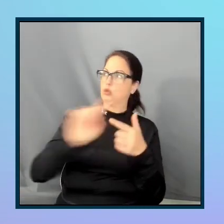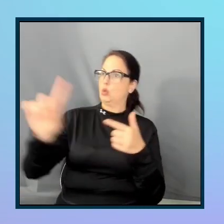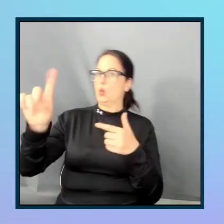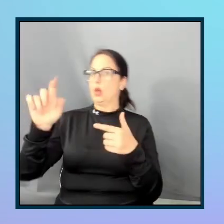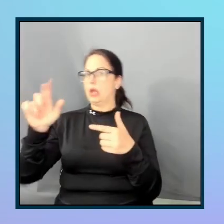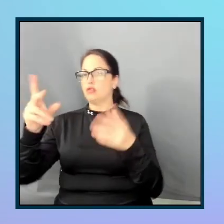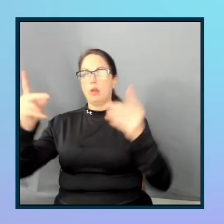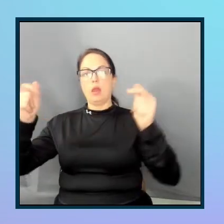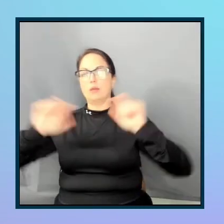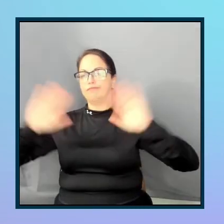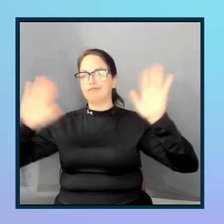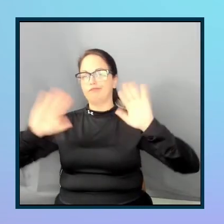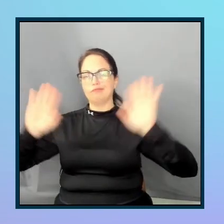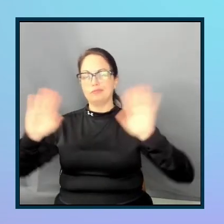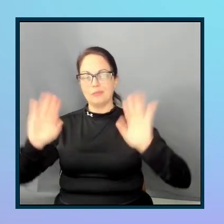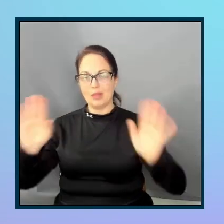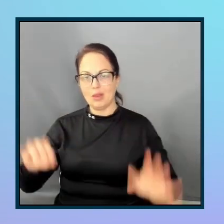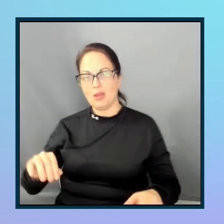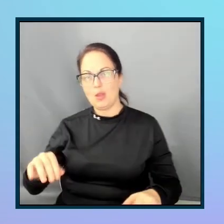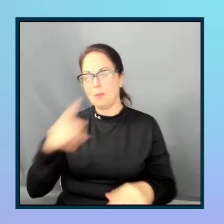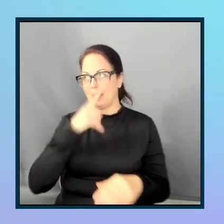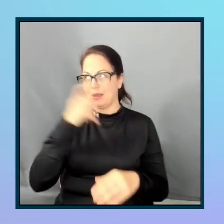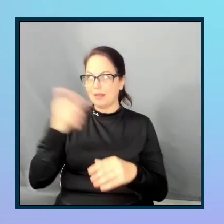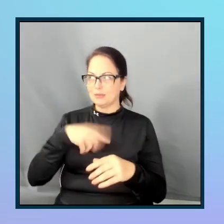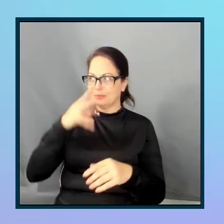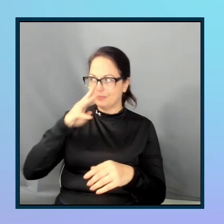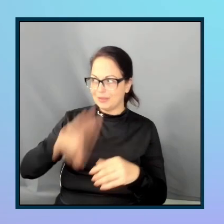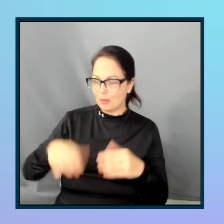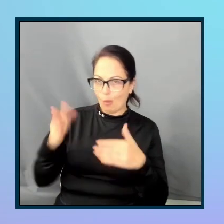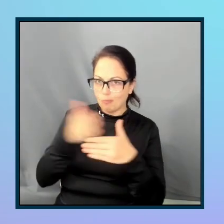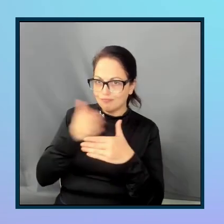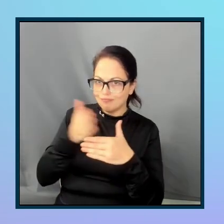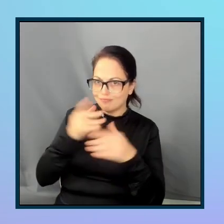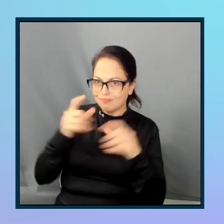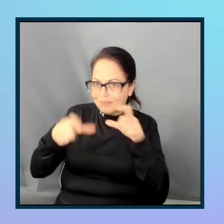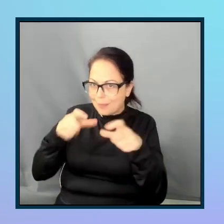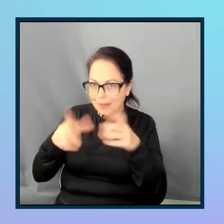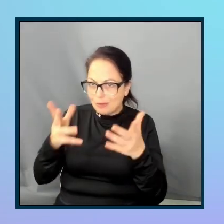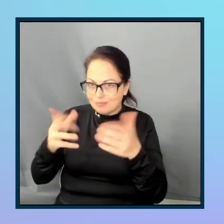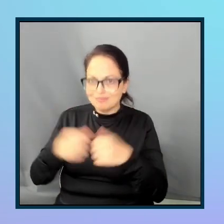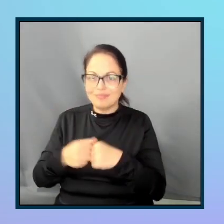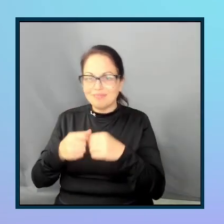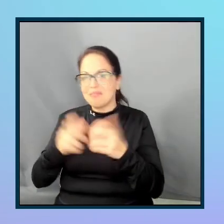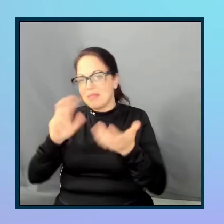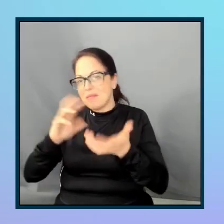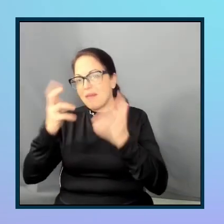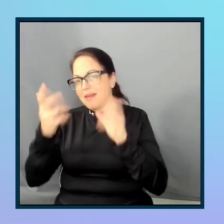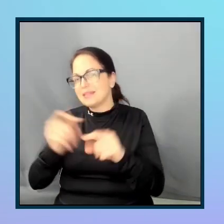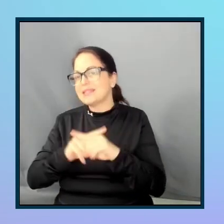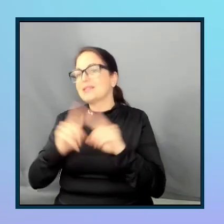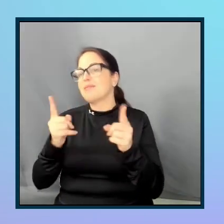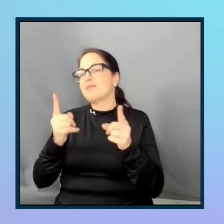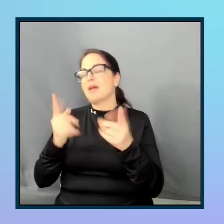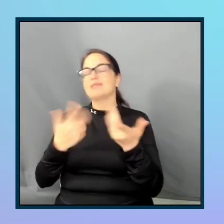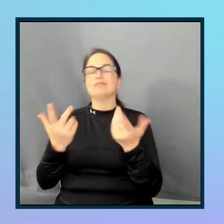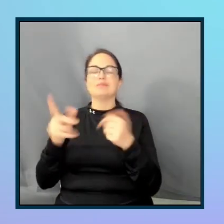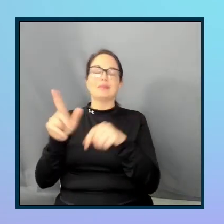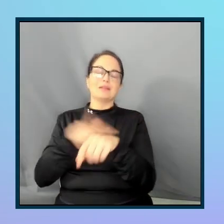because we like to gloss over and just show the shiny parts, but it takes a long time,